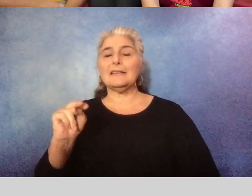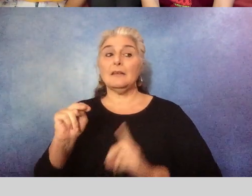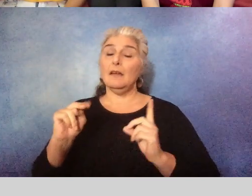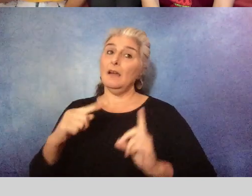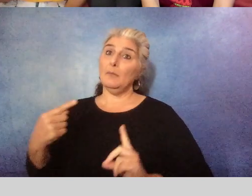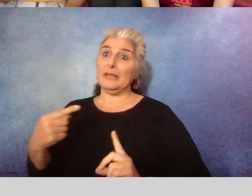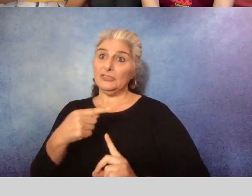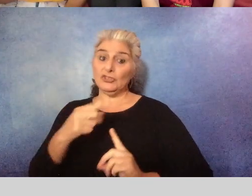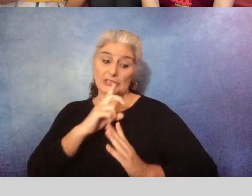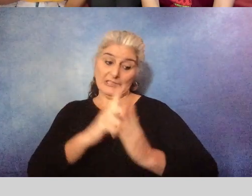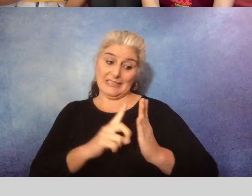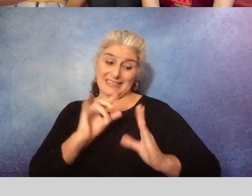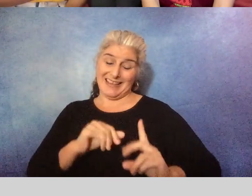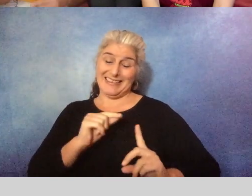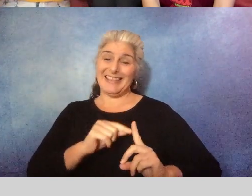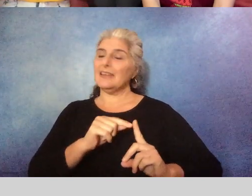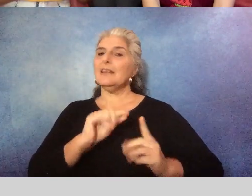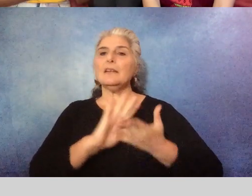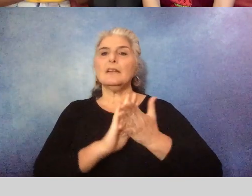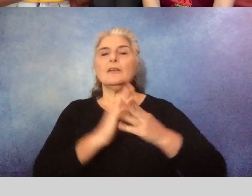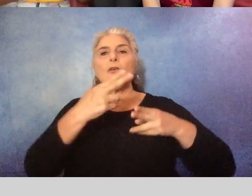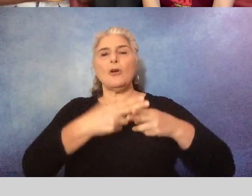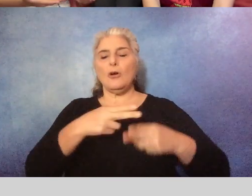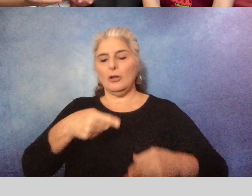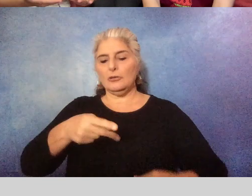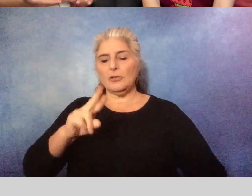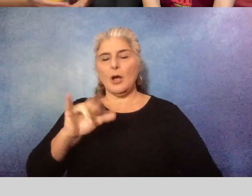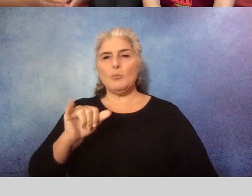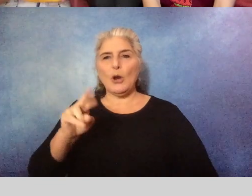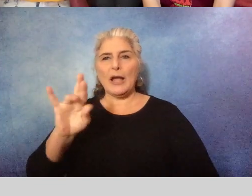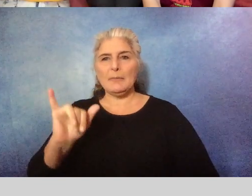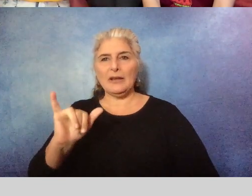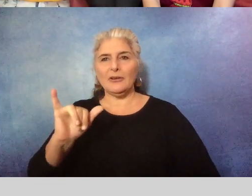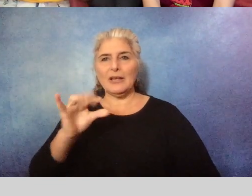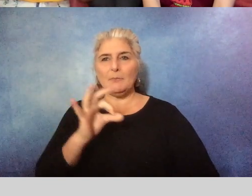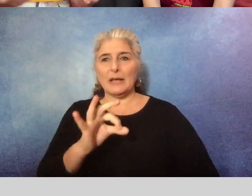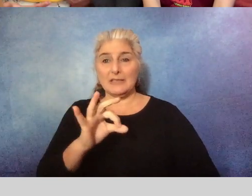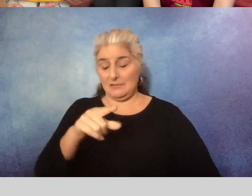She designed it to be the primary button of that interface,